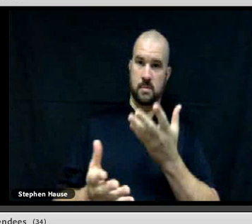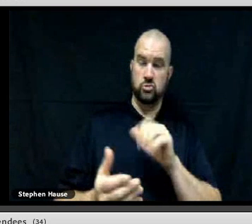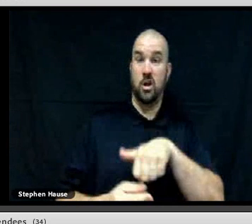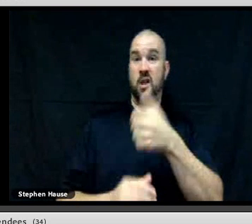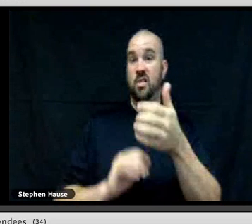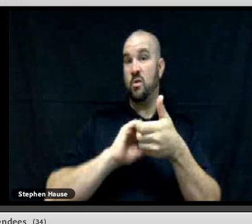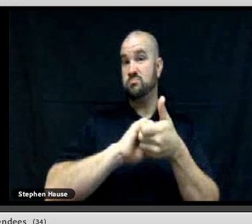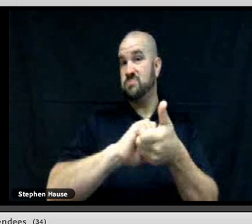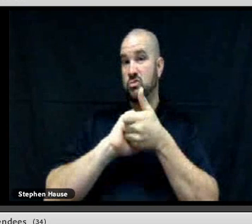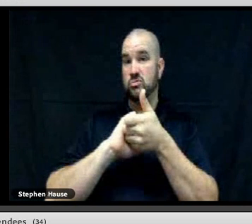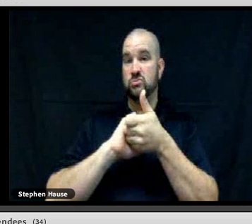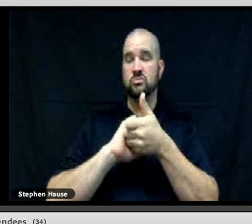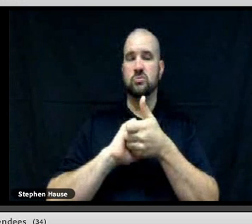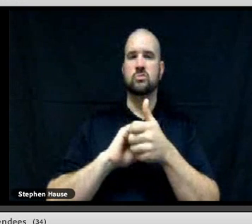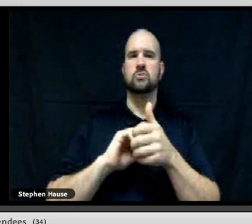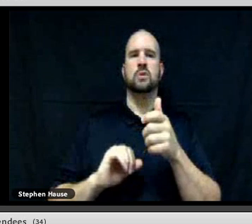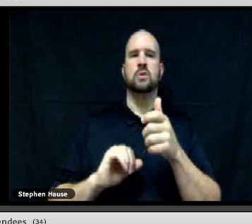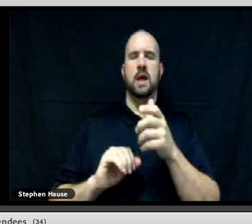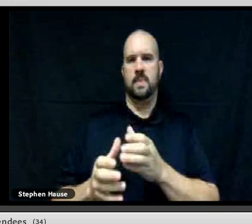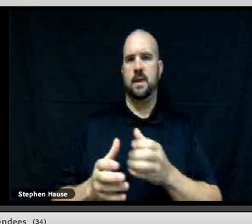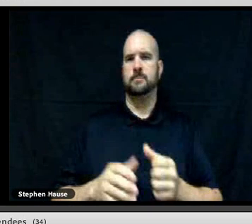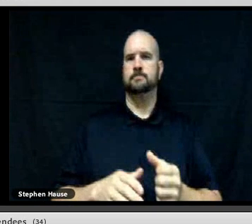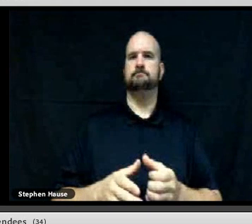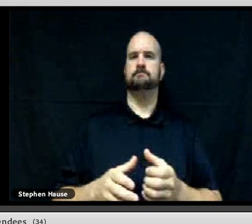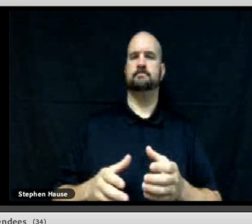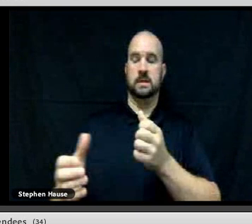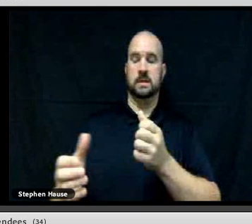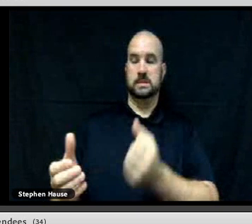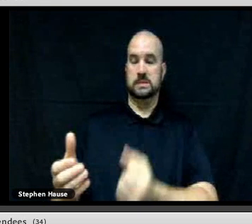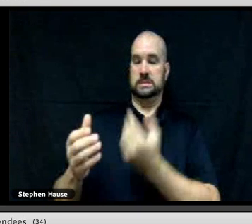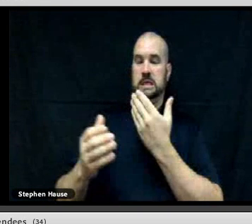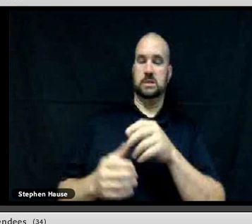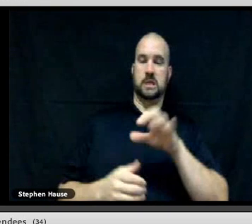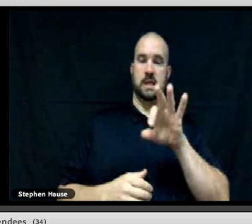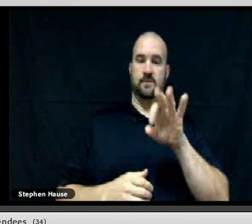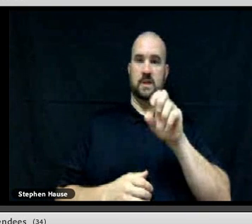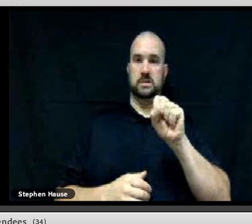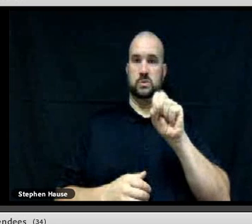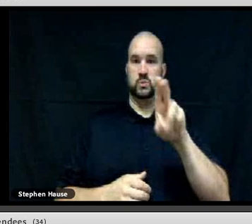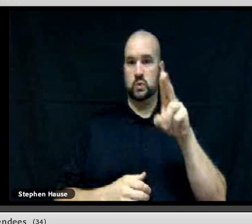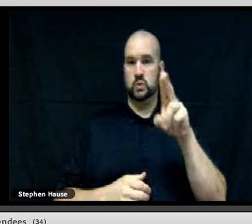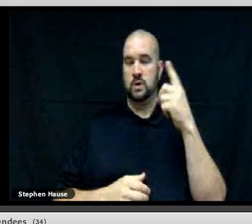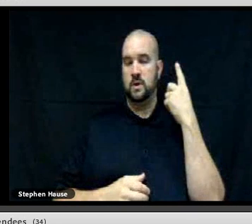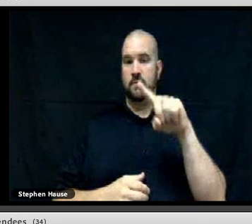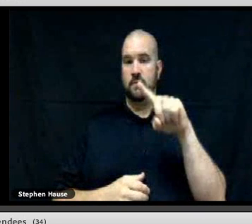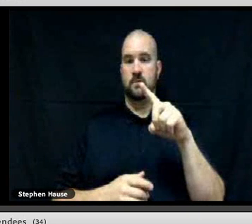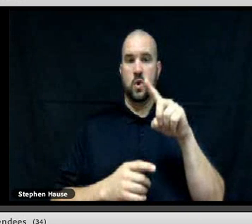and they send that information to FSU for the harvest that goes to DPLA.